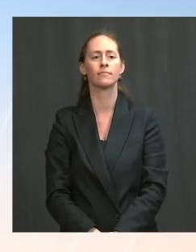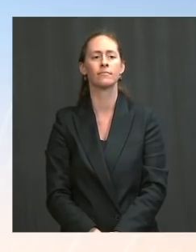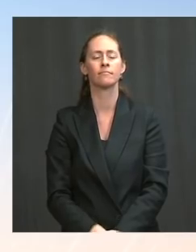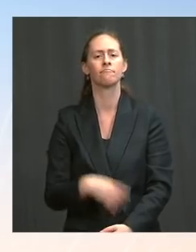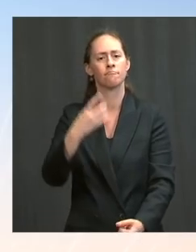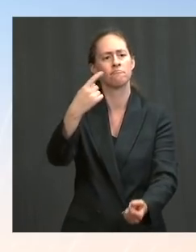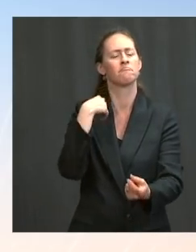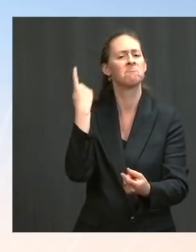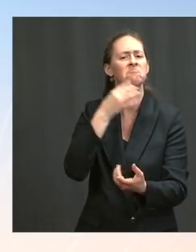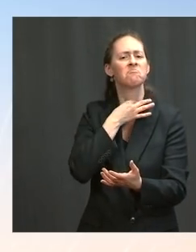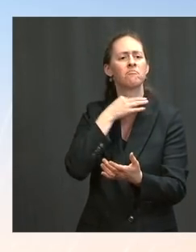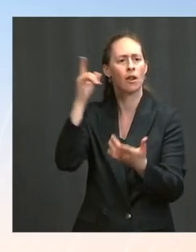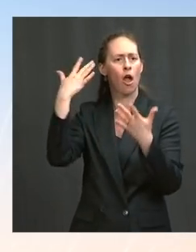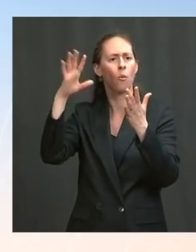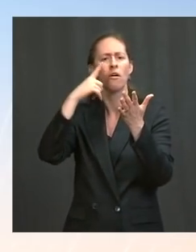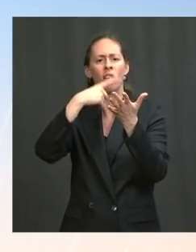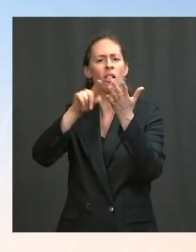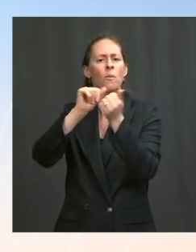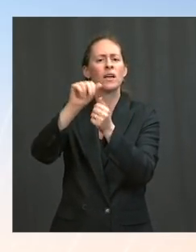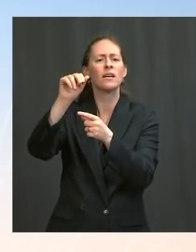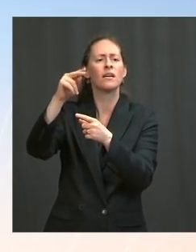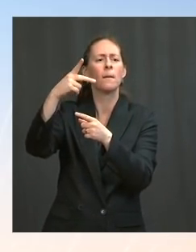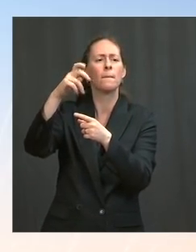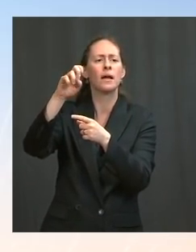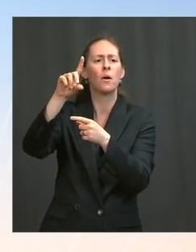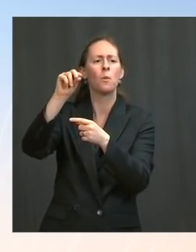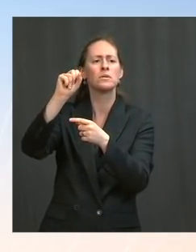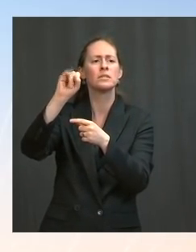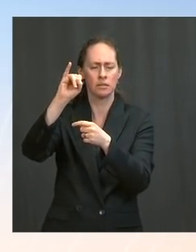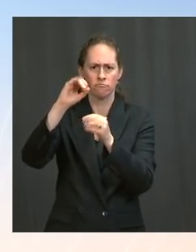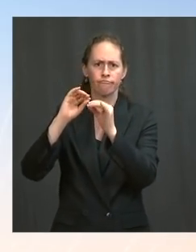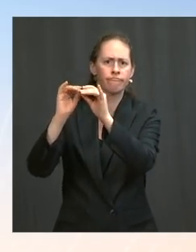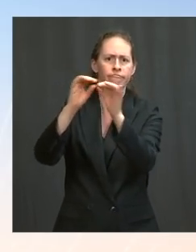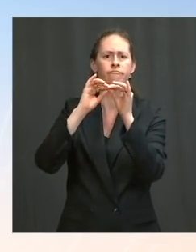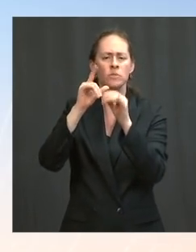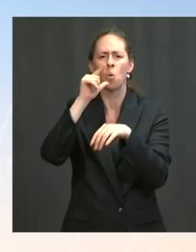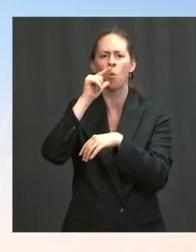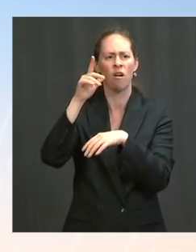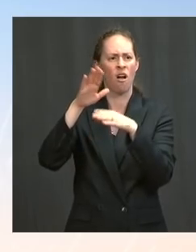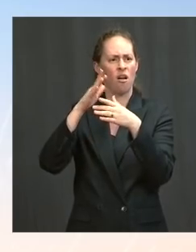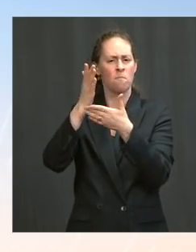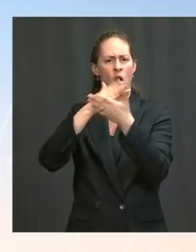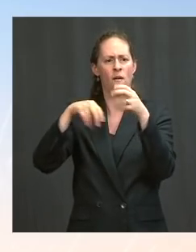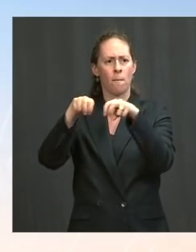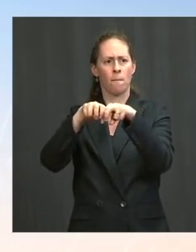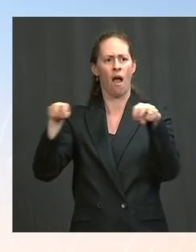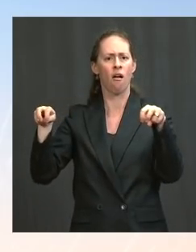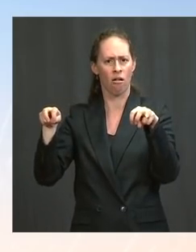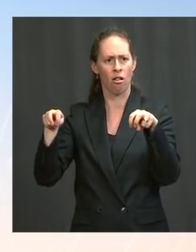who he would like to see on the panel? And does he have a sense in when this report should be released?